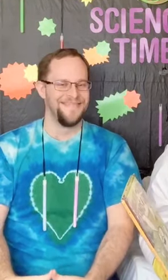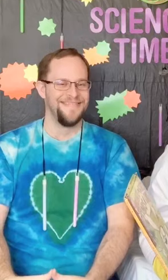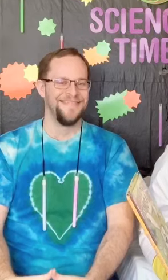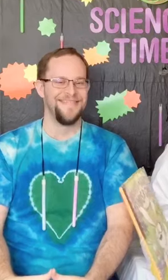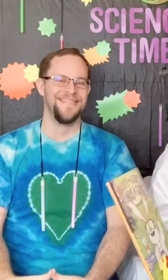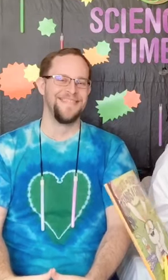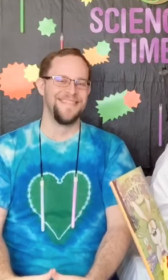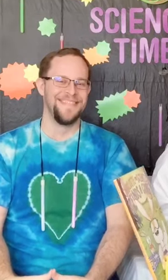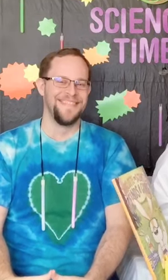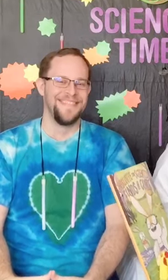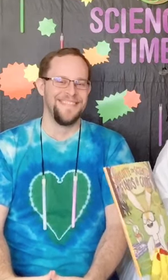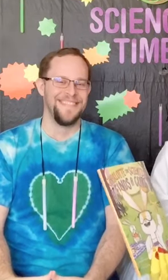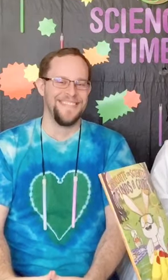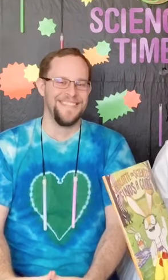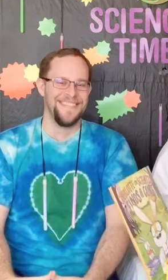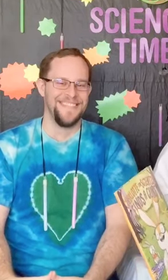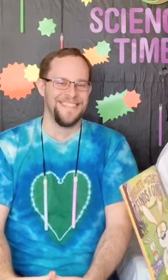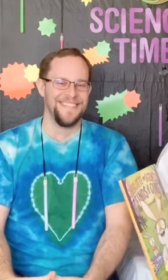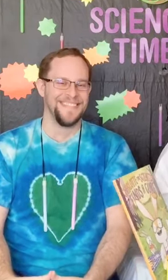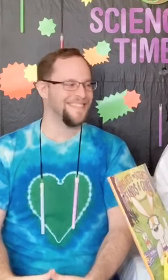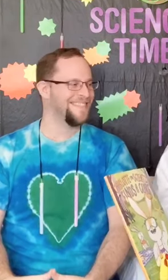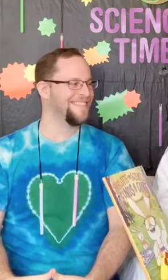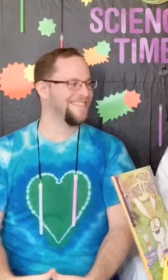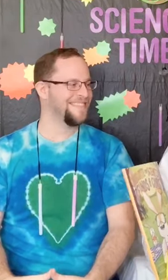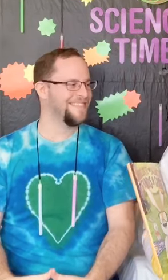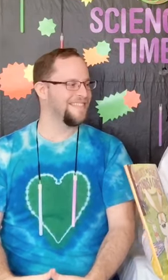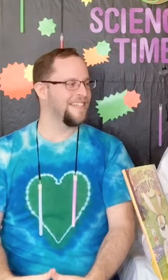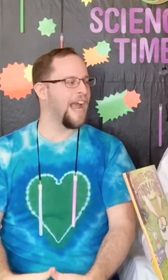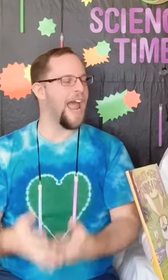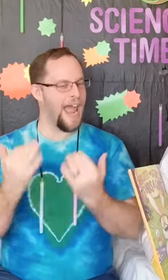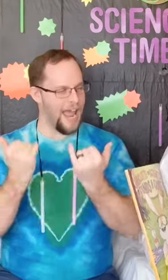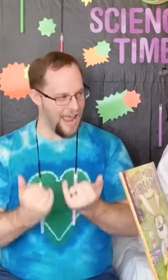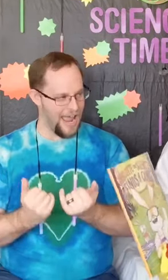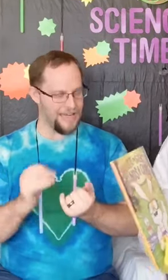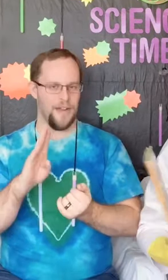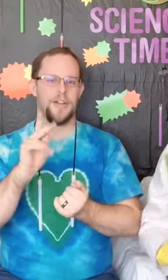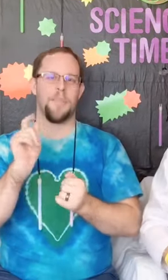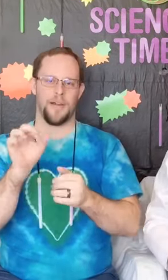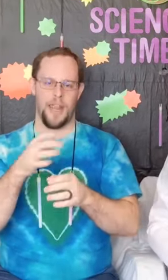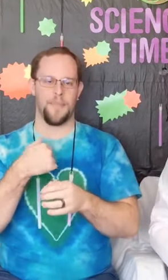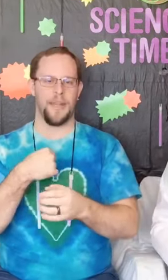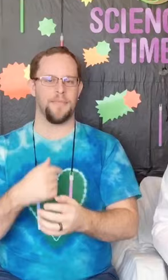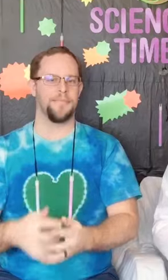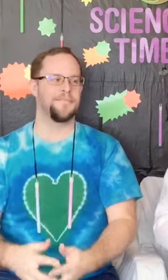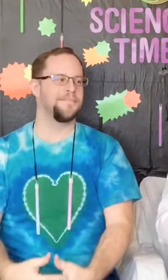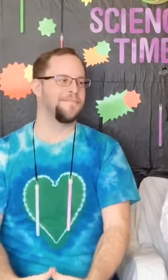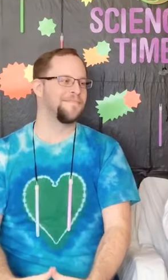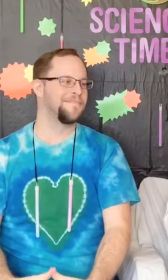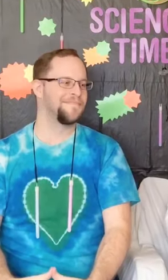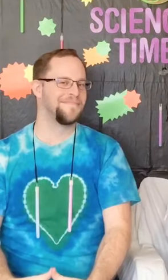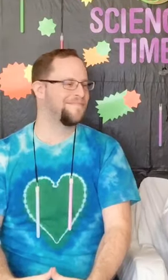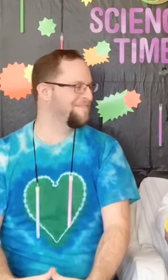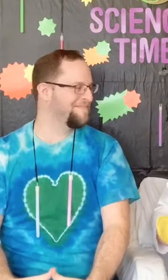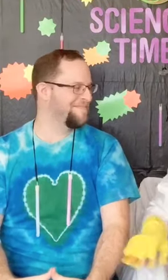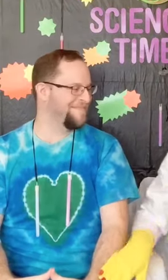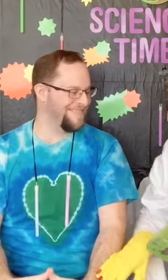when I ask him to do exactly what I asked him to do, he does it a lot! And now you're barking at me. CALI: *giggles* I love you.